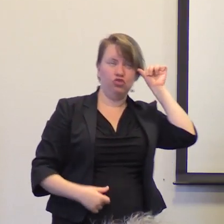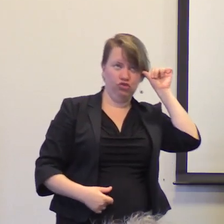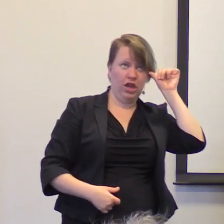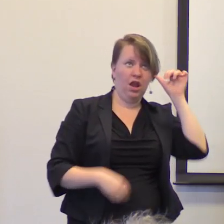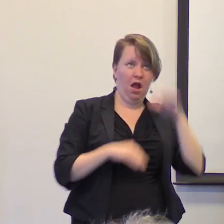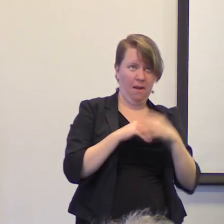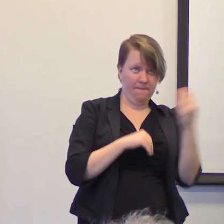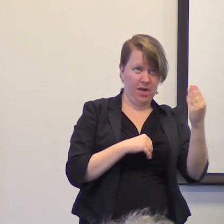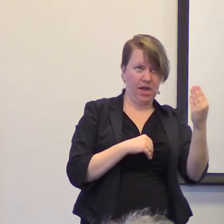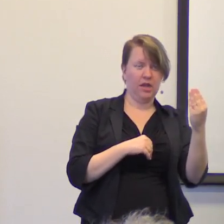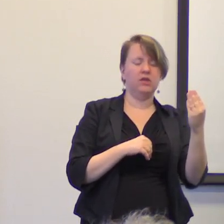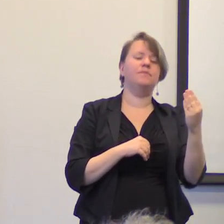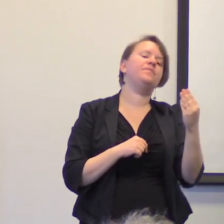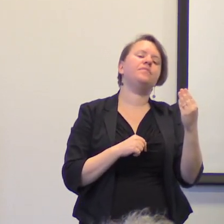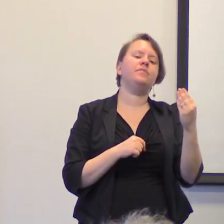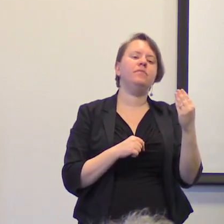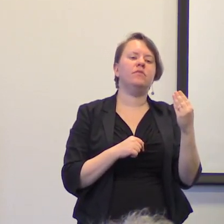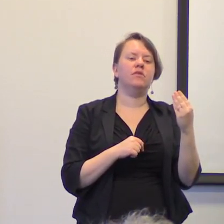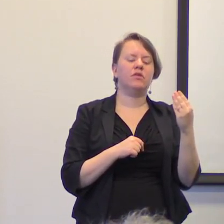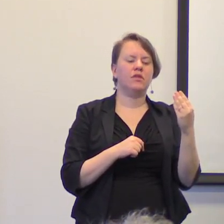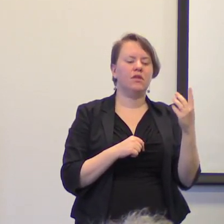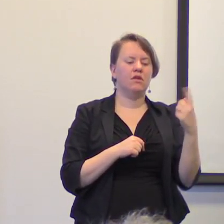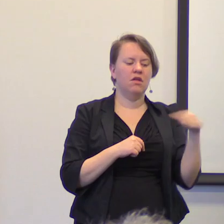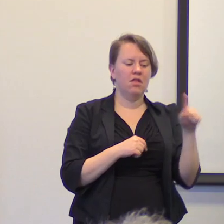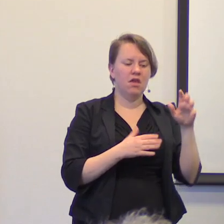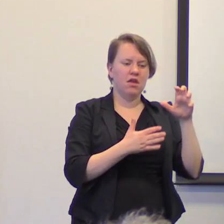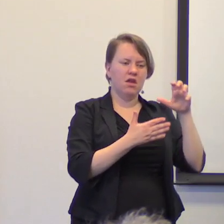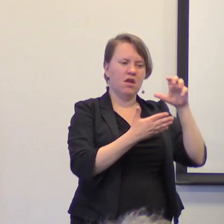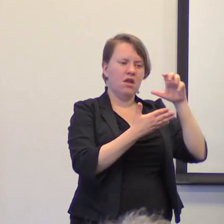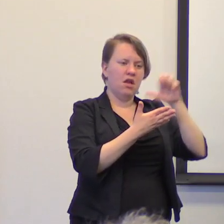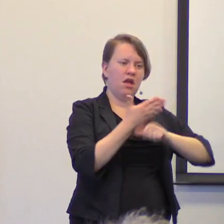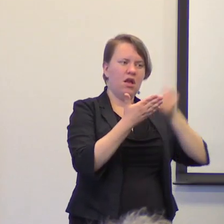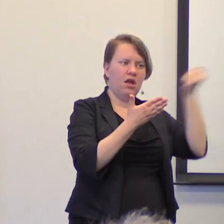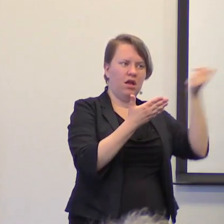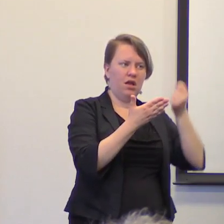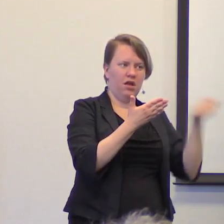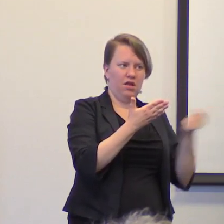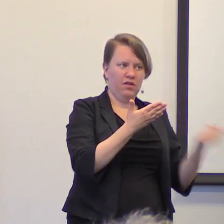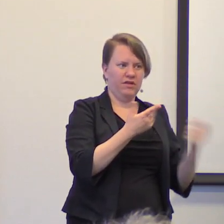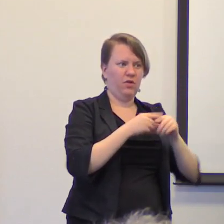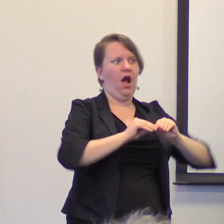So that's yesterday. They took away some of the things that were most blatantly unconstitutional.